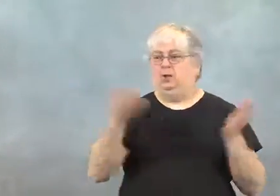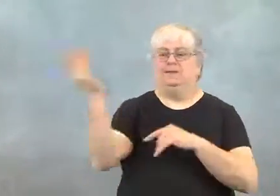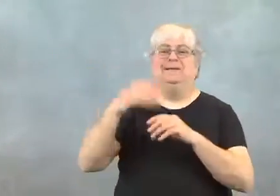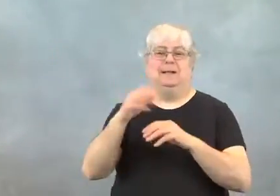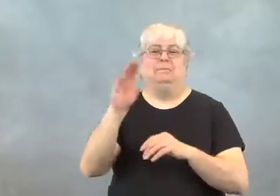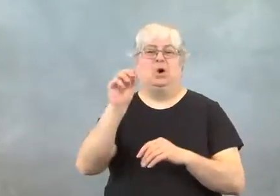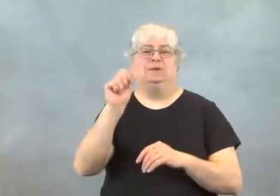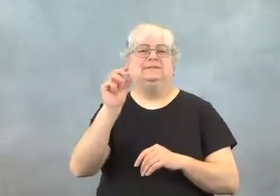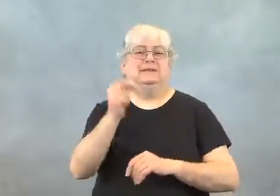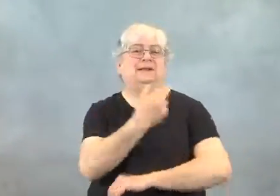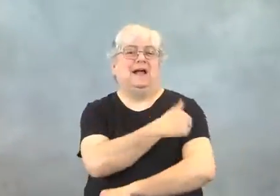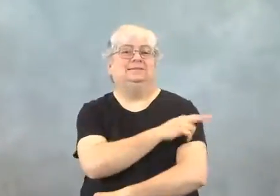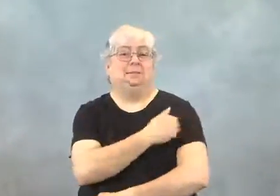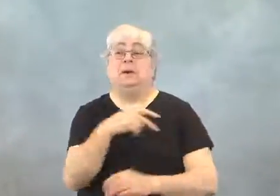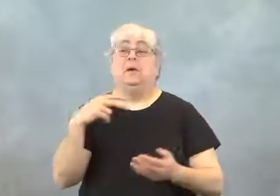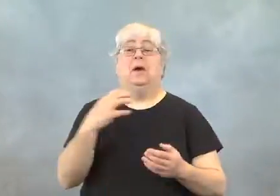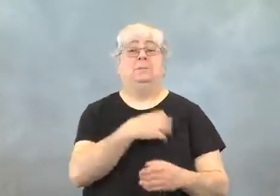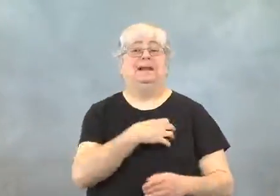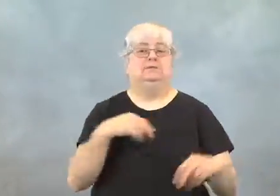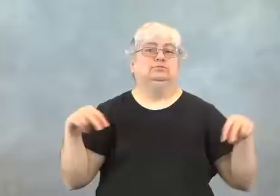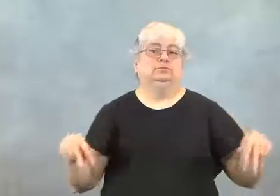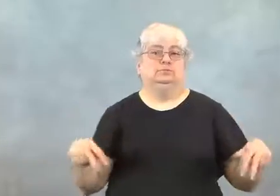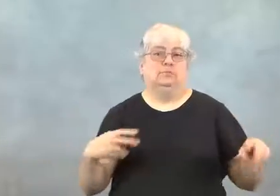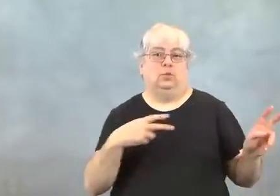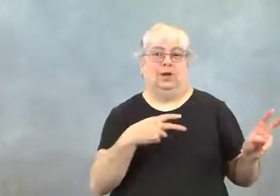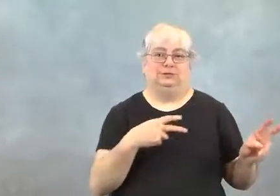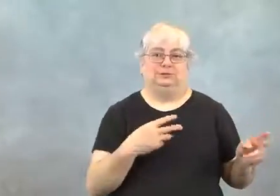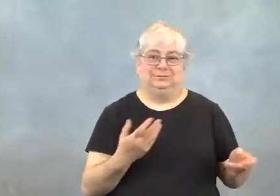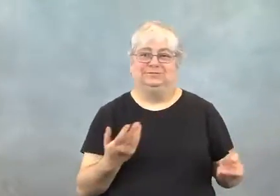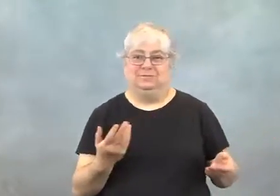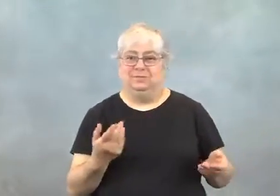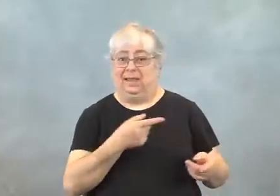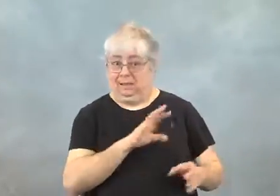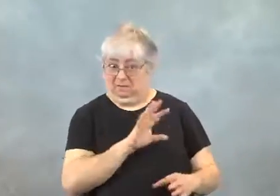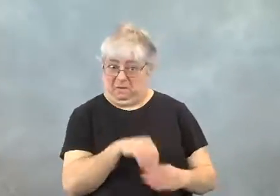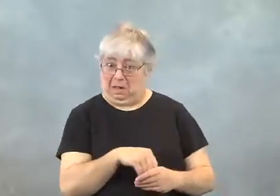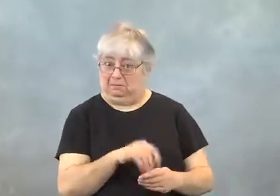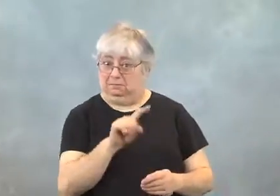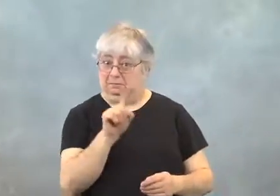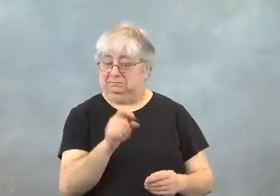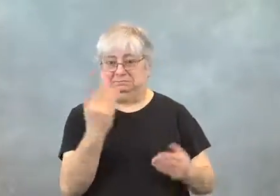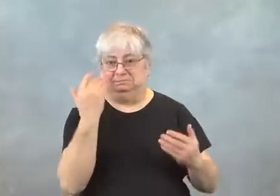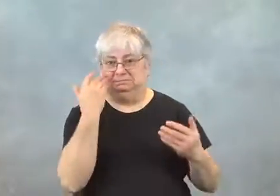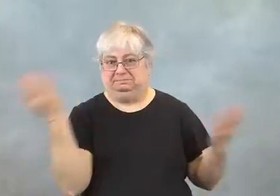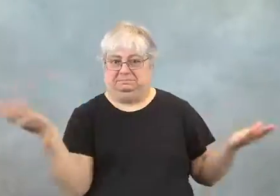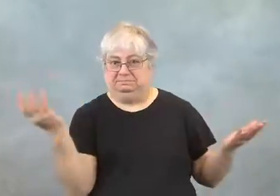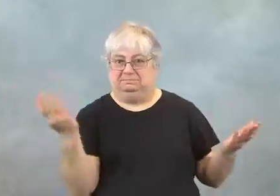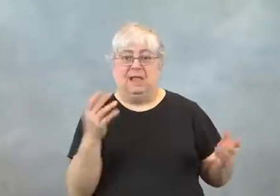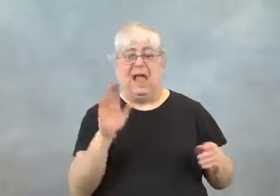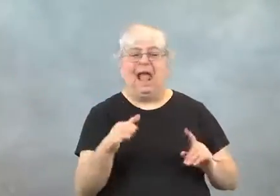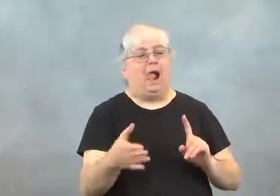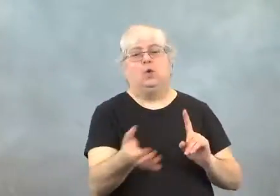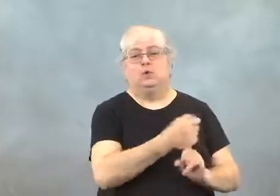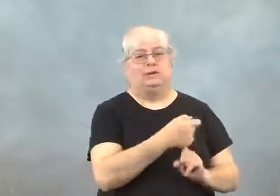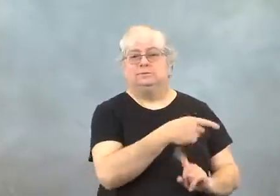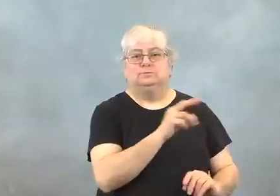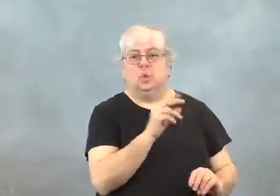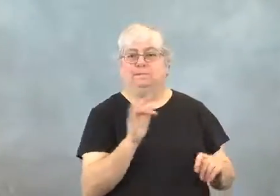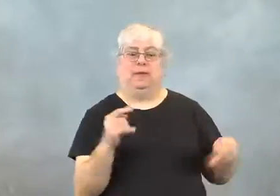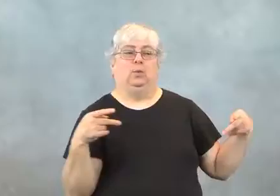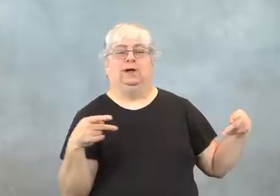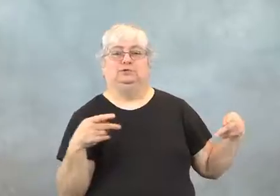He's in a Boston hospital under police guard.